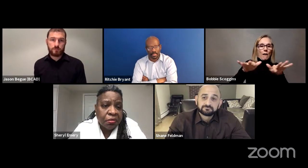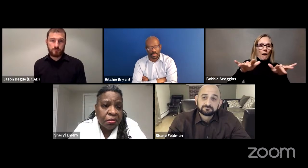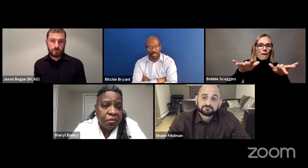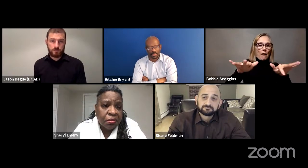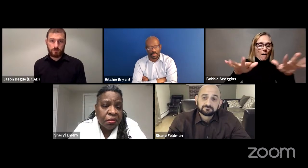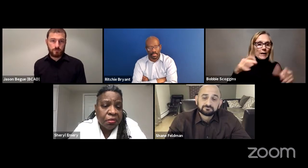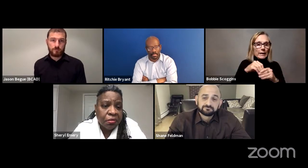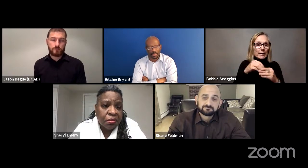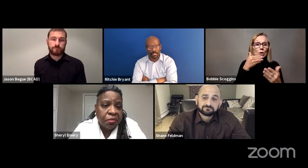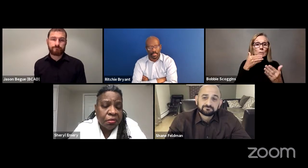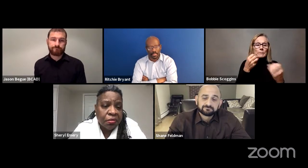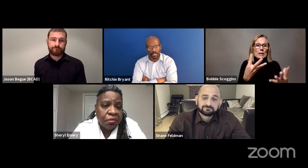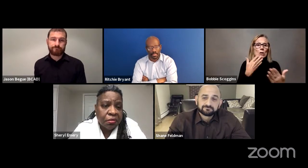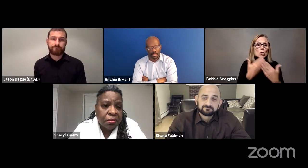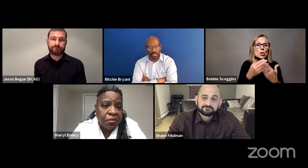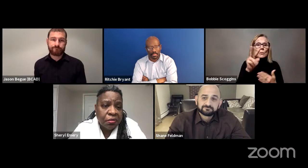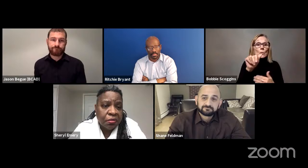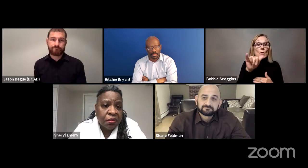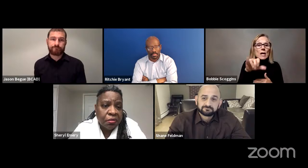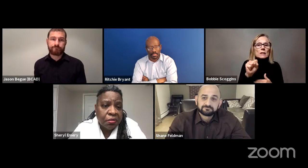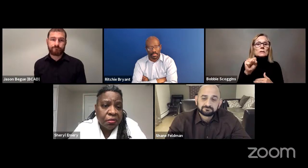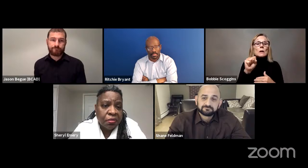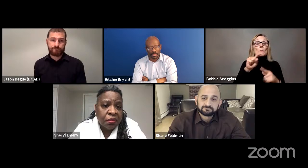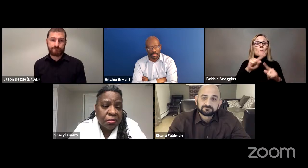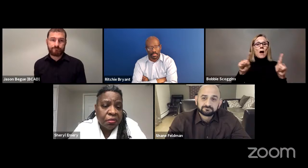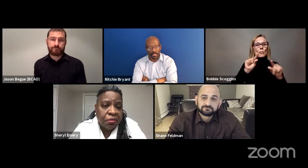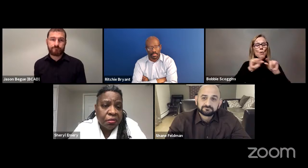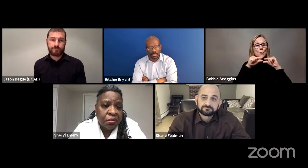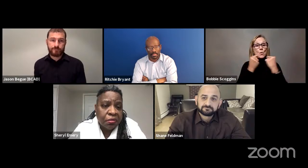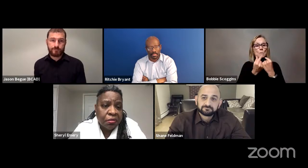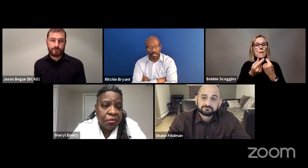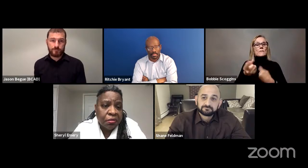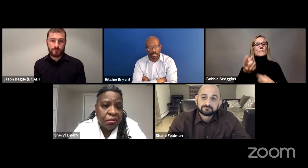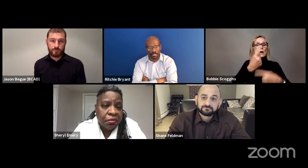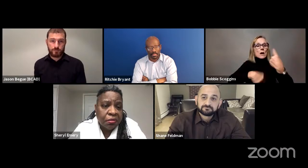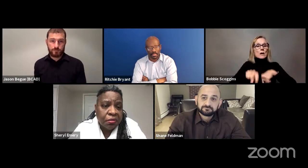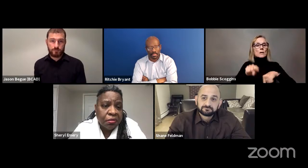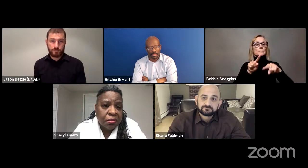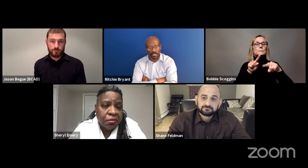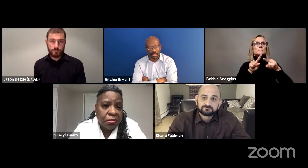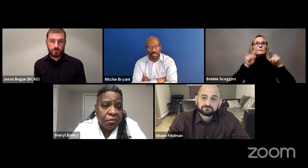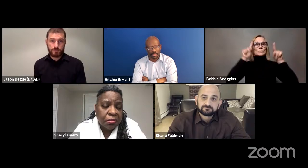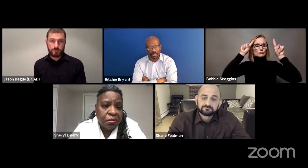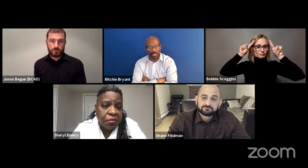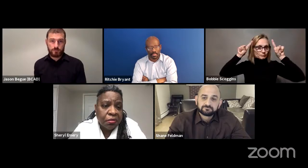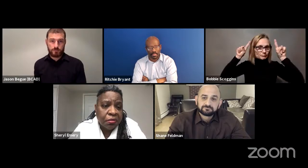effect that came out of that, finally, that spirit of cooperation, you know, it had to